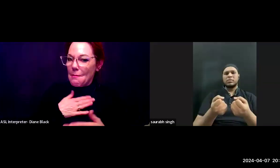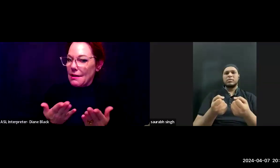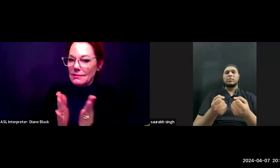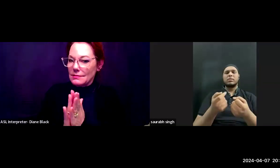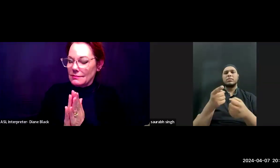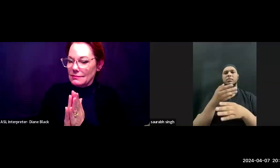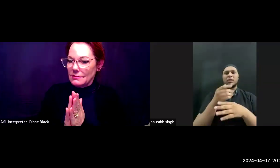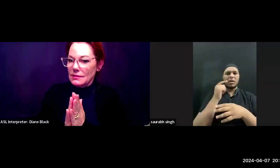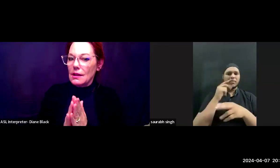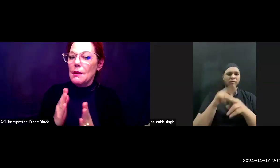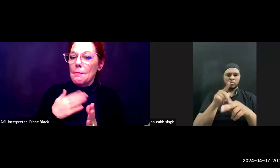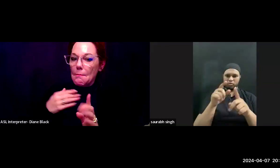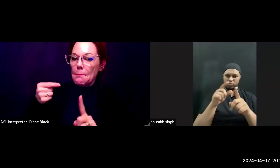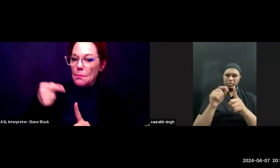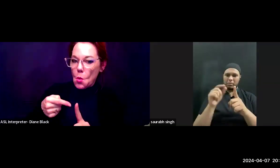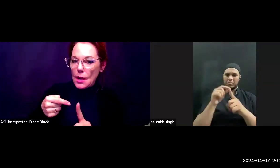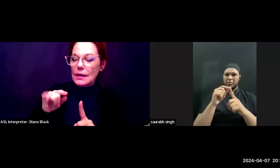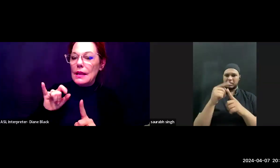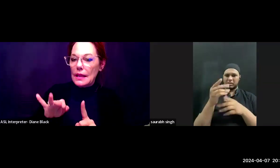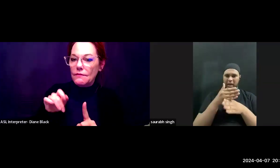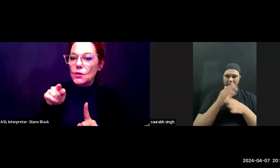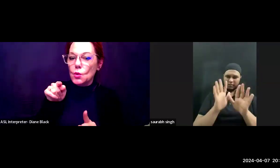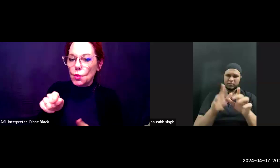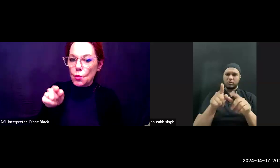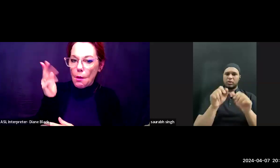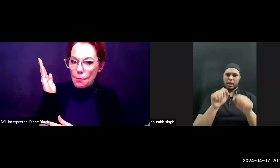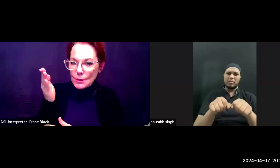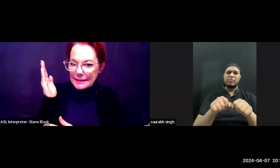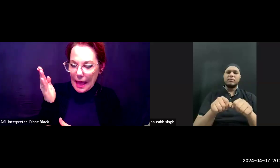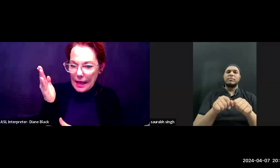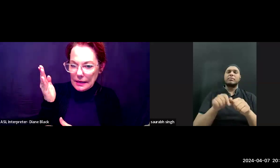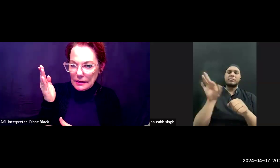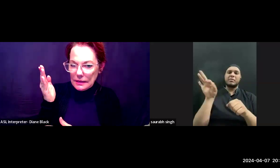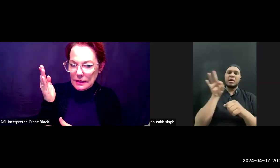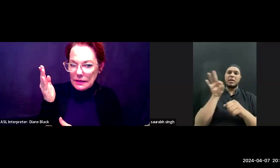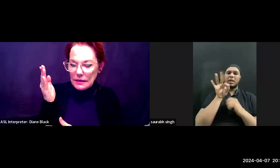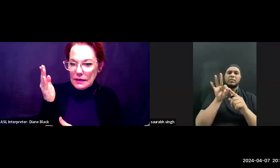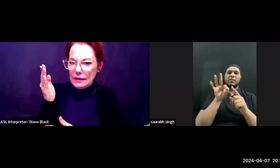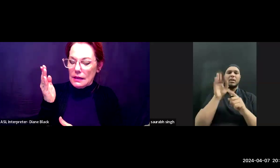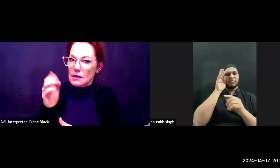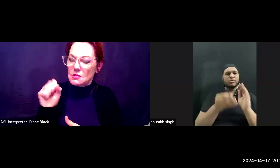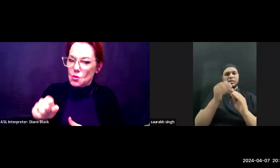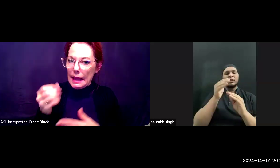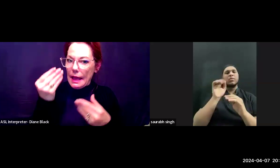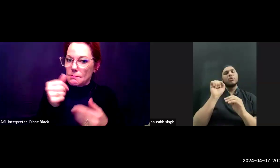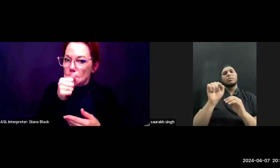doing a presentation you can certainly take out the information of the patient and still